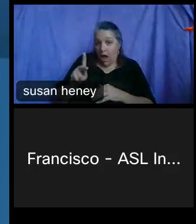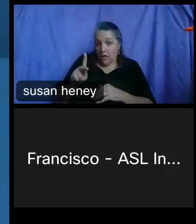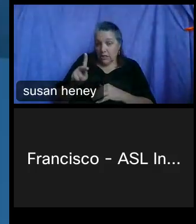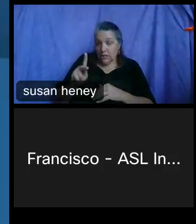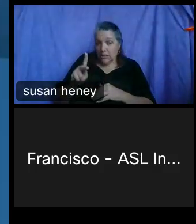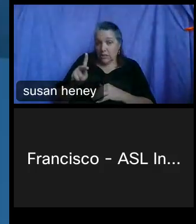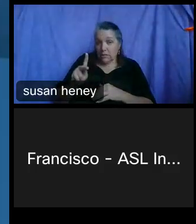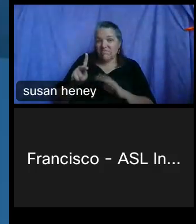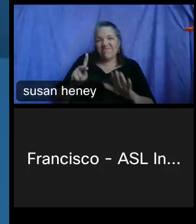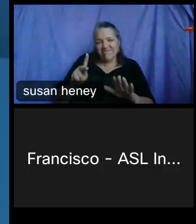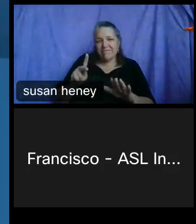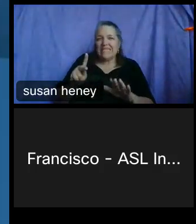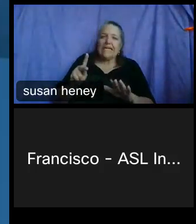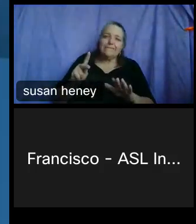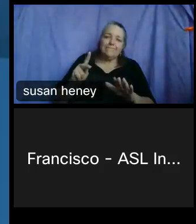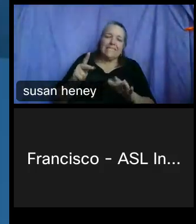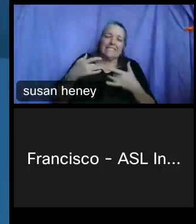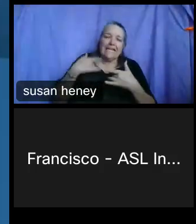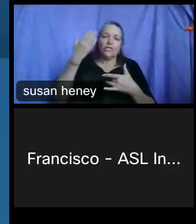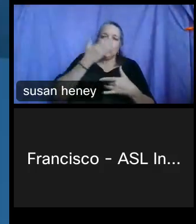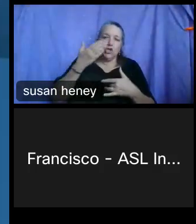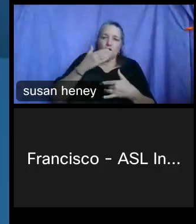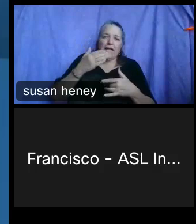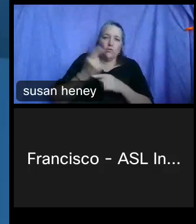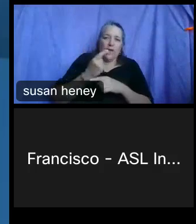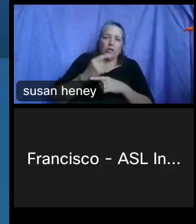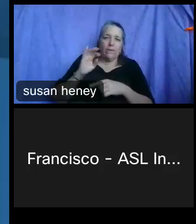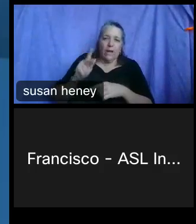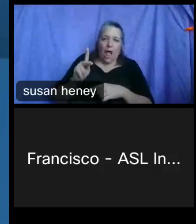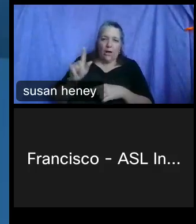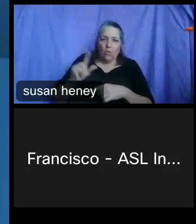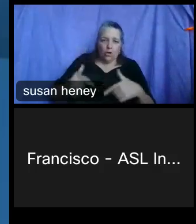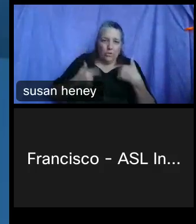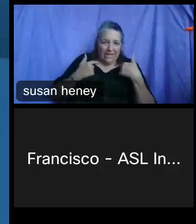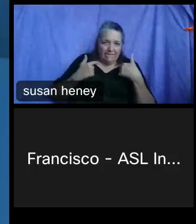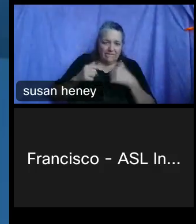the geography of a block that you live on. As you can see here in the blue, the address is located